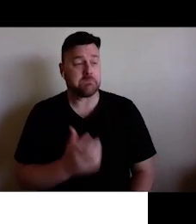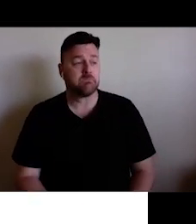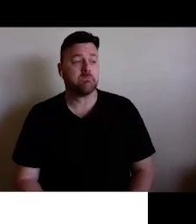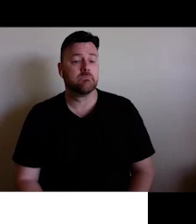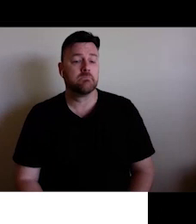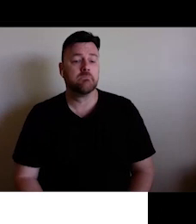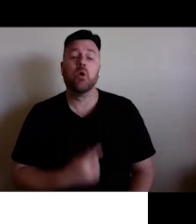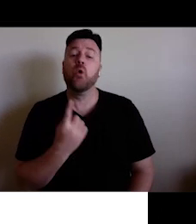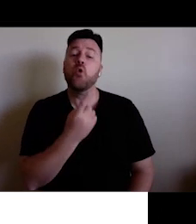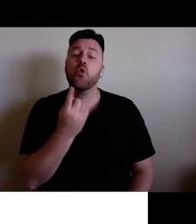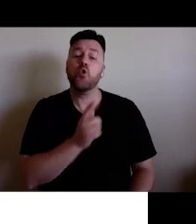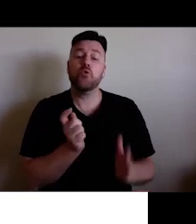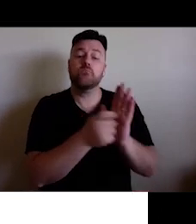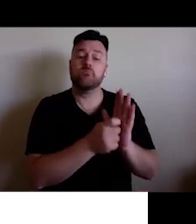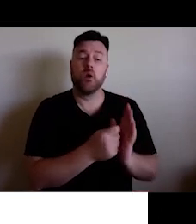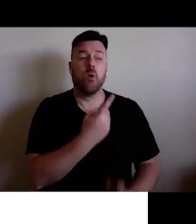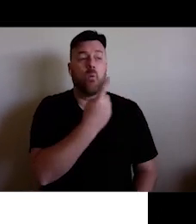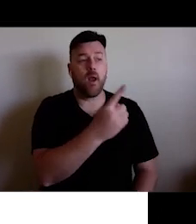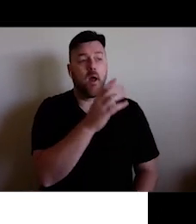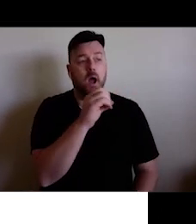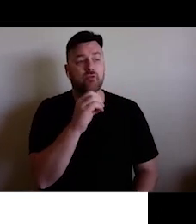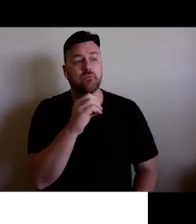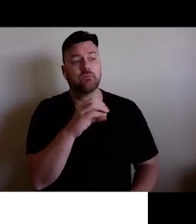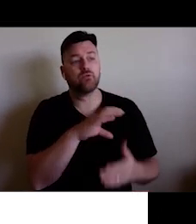of the revenue. And had you had a single pricing point and said, "It's